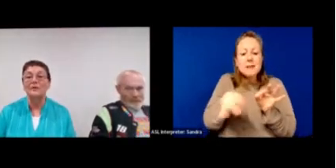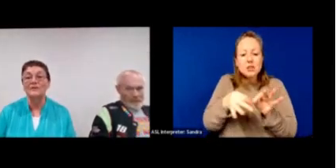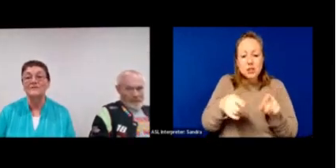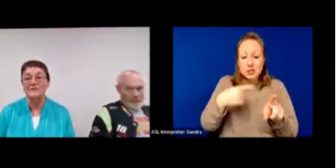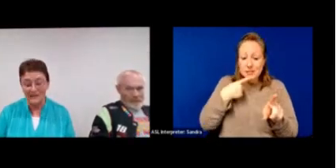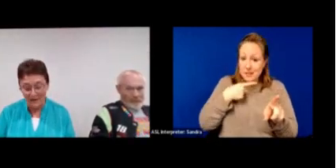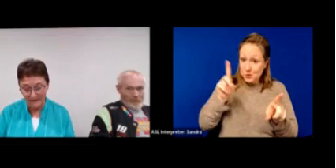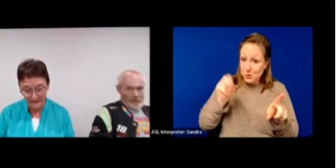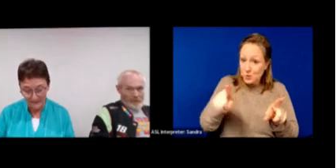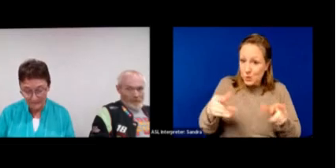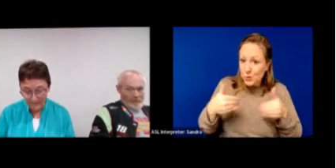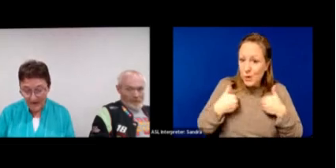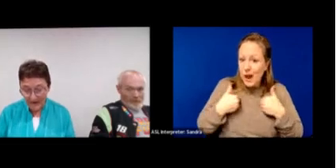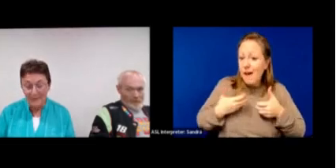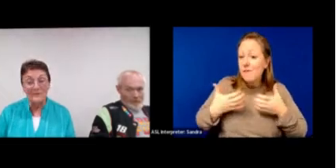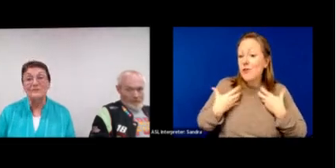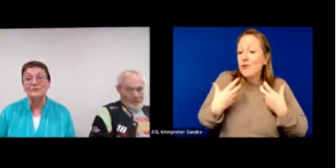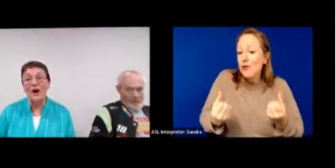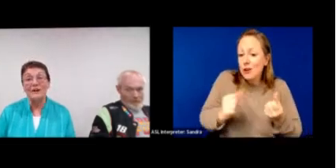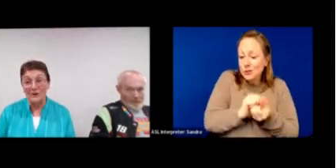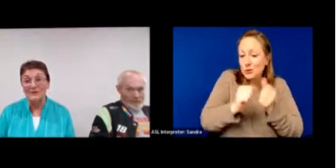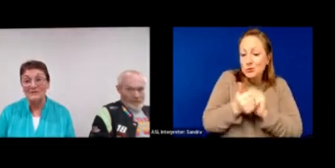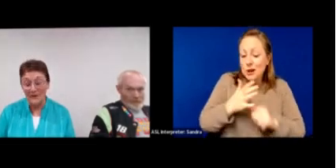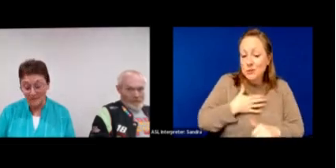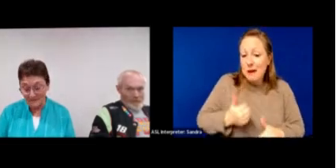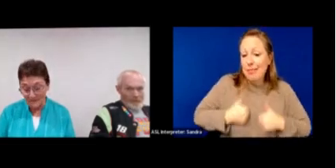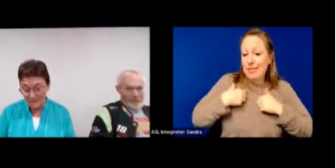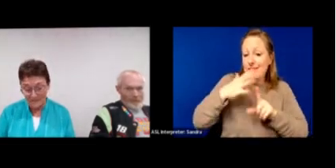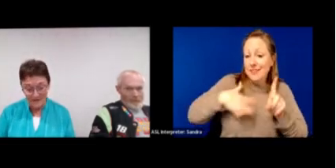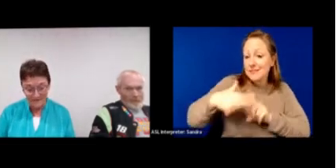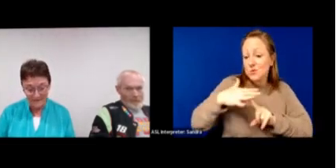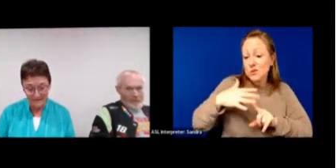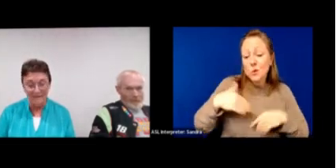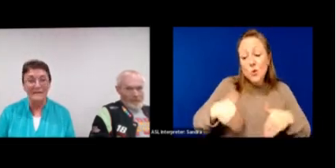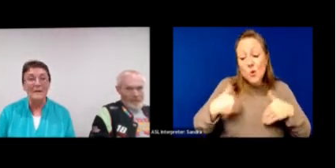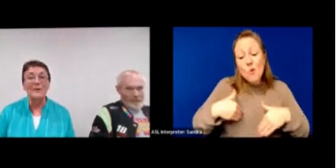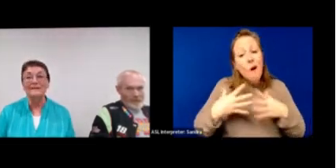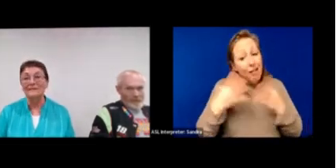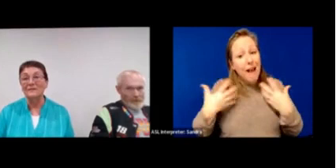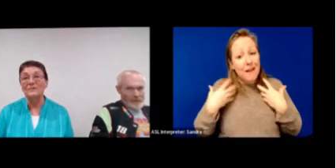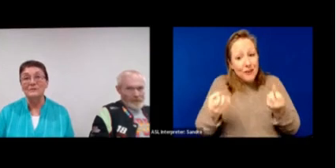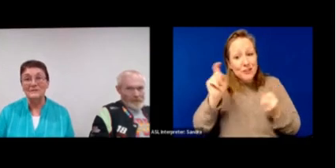courage to change how I live, there's a lot of courage that goes into a sweeping change like this. Brad doesn't use words to